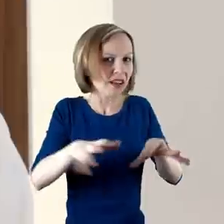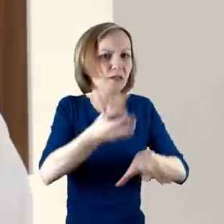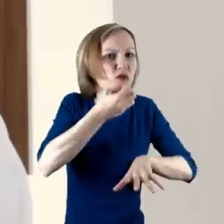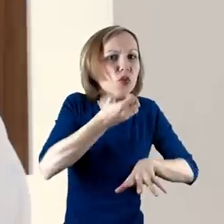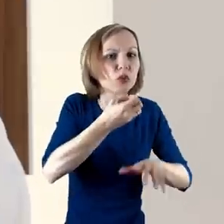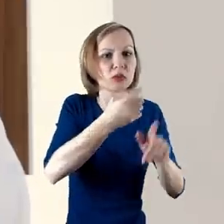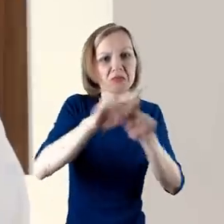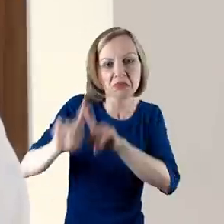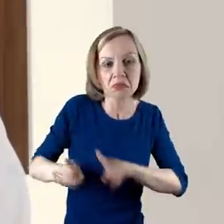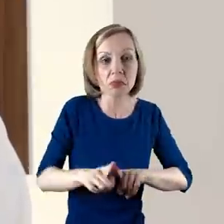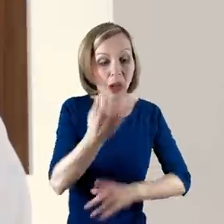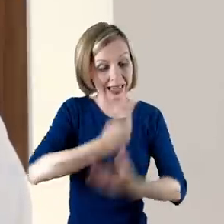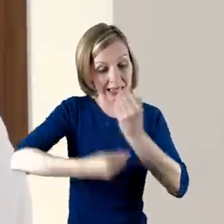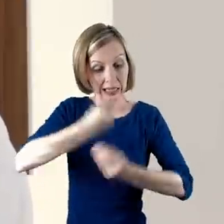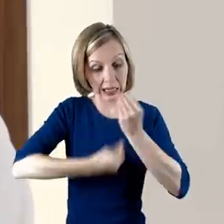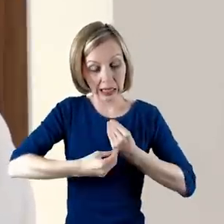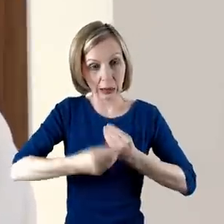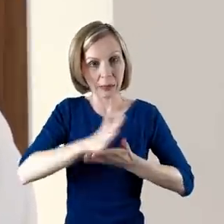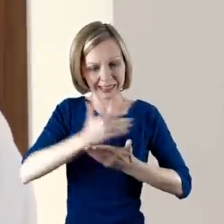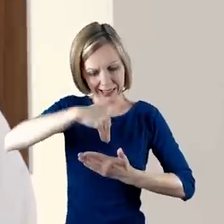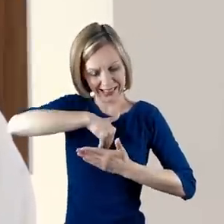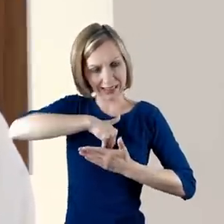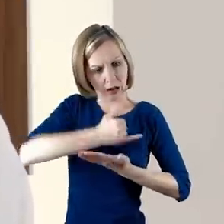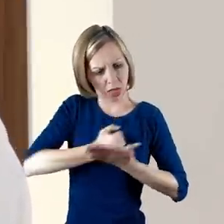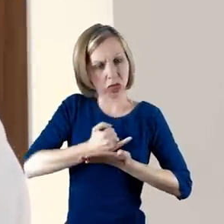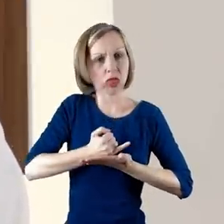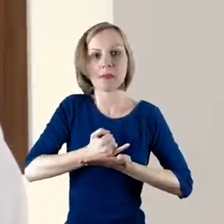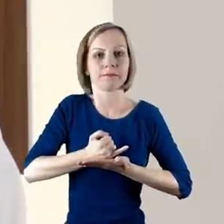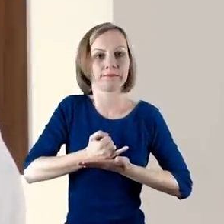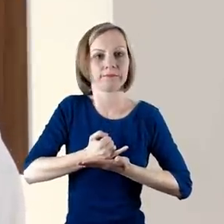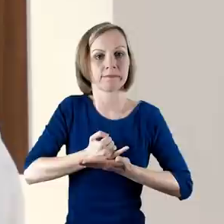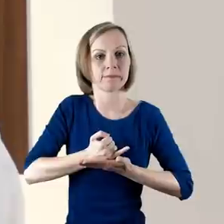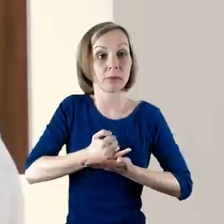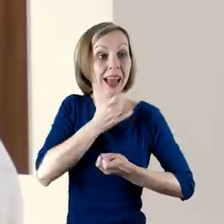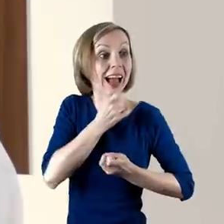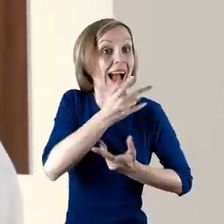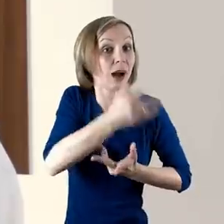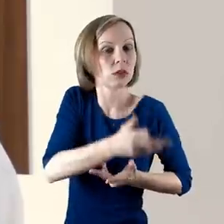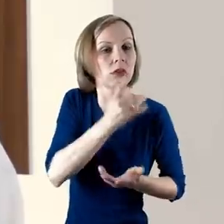but the things that come out are what defile. For it is from within, from the human heart